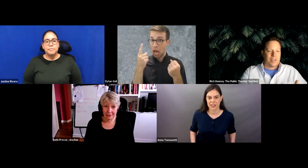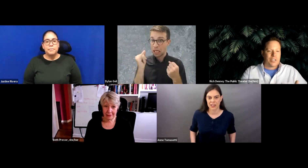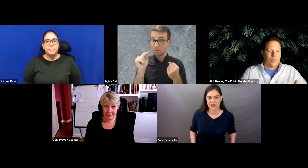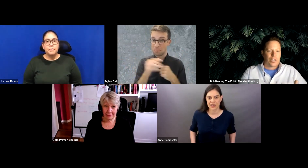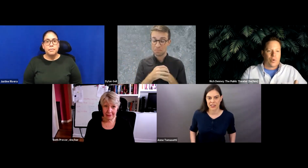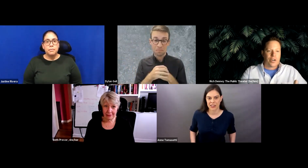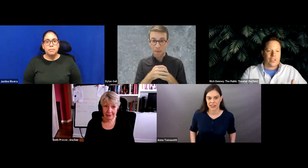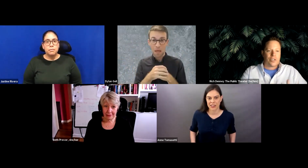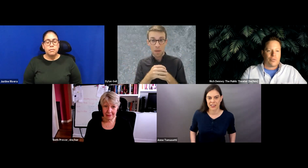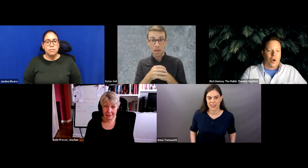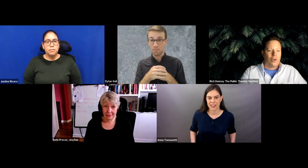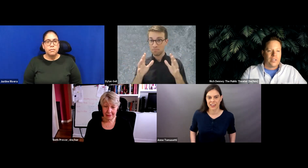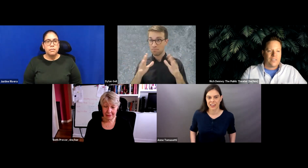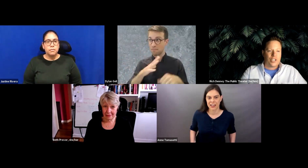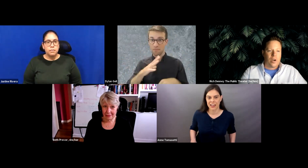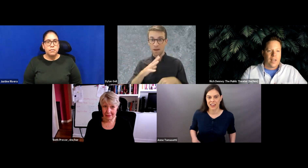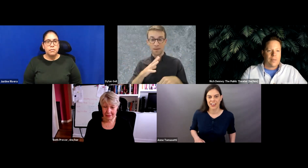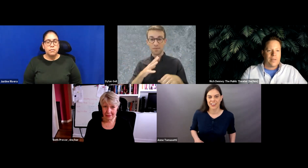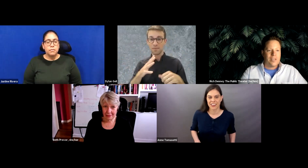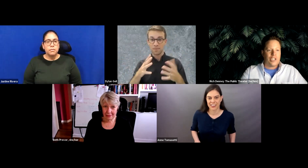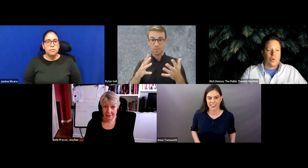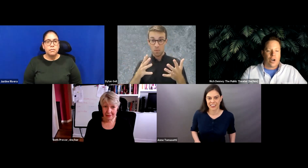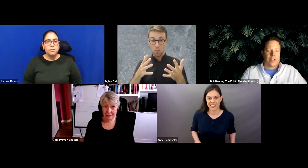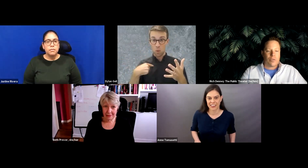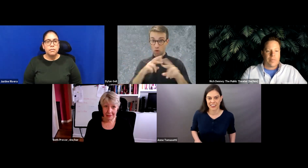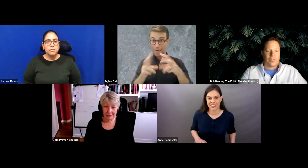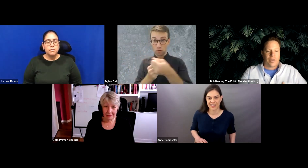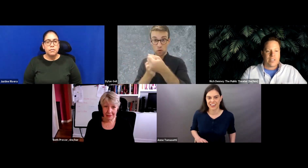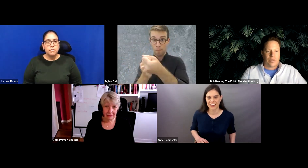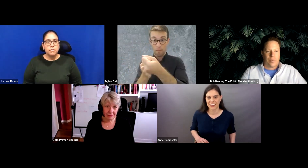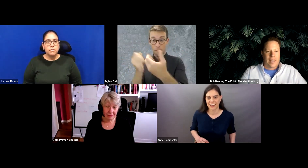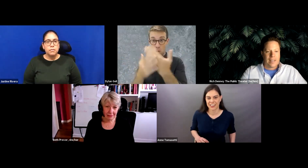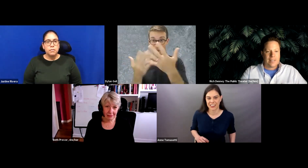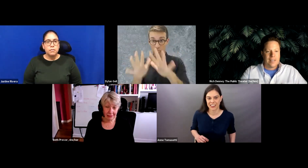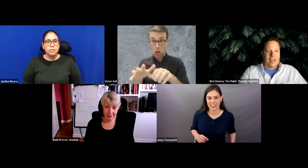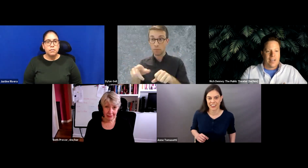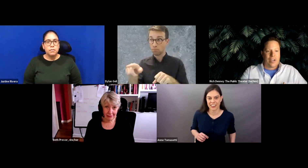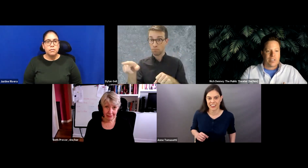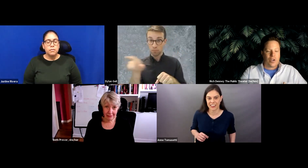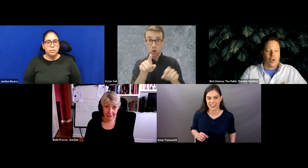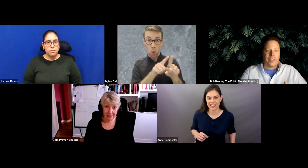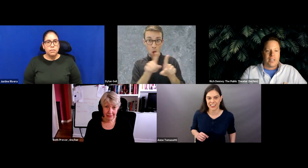much as we were going to work to hold and lift you all up, you were also coming to us with a plan that was going to hold and